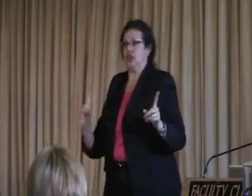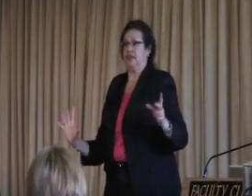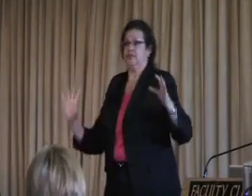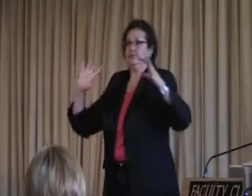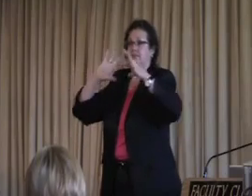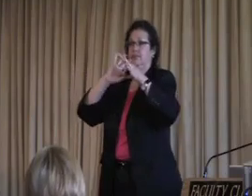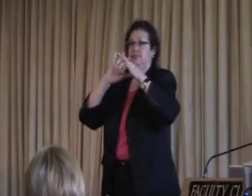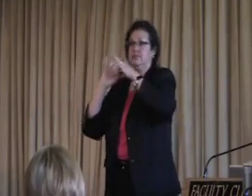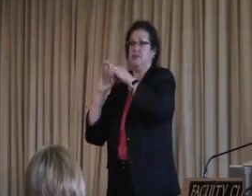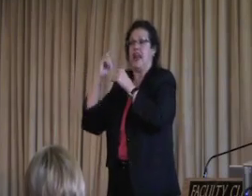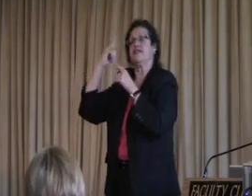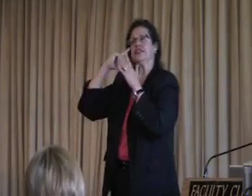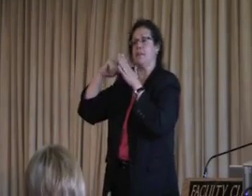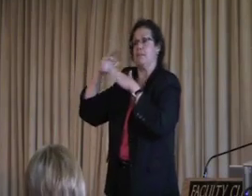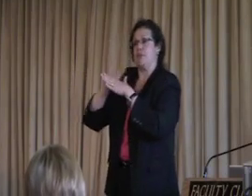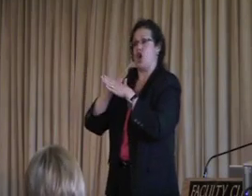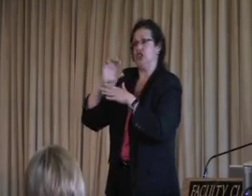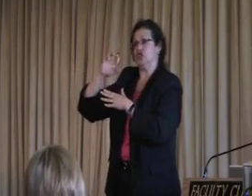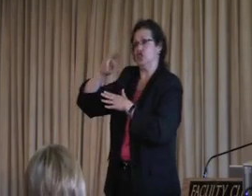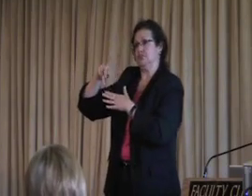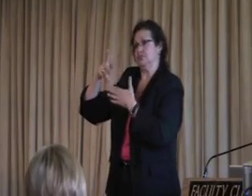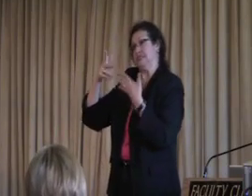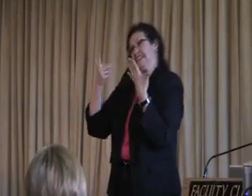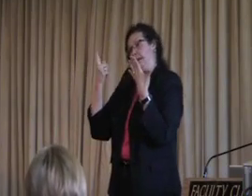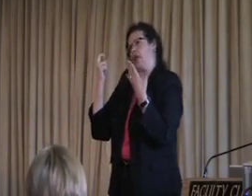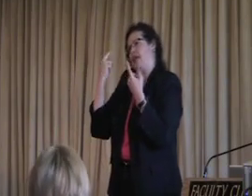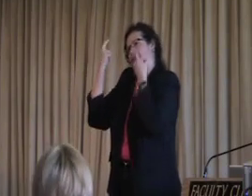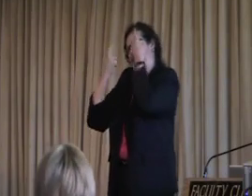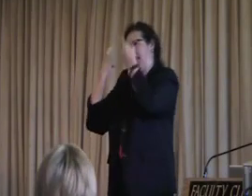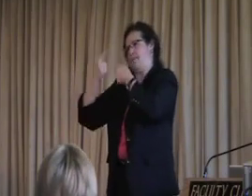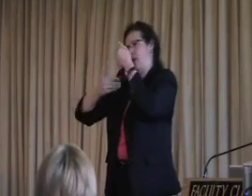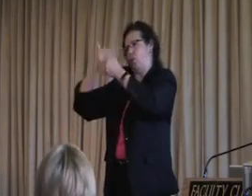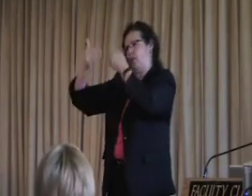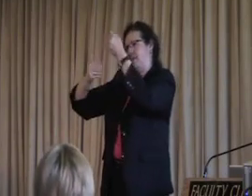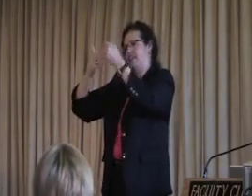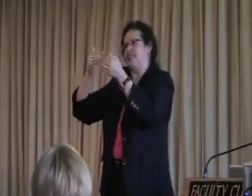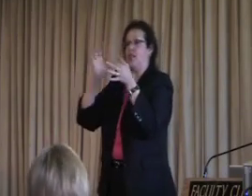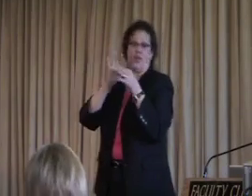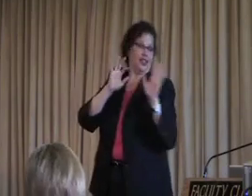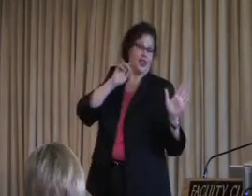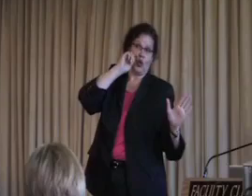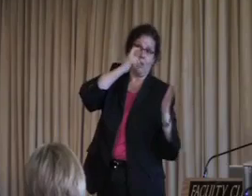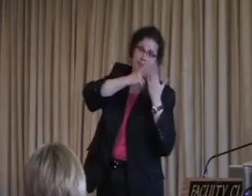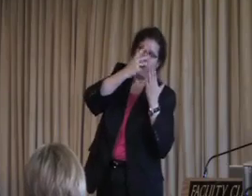and for teachers. "Hamburg". And so we were thinking of maybe having a partnership in